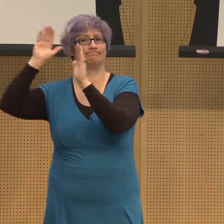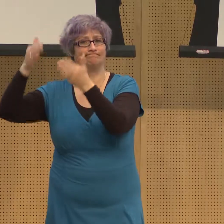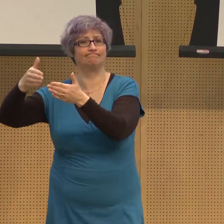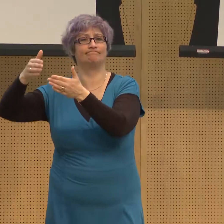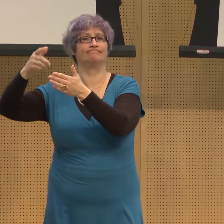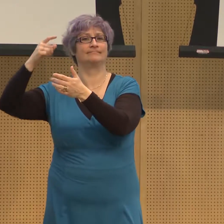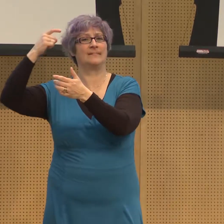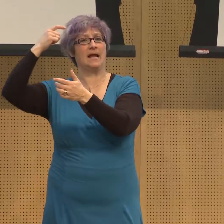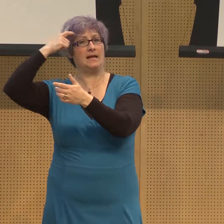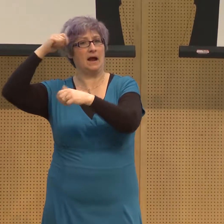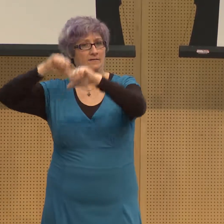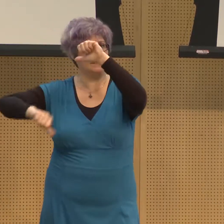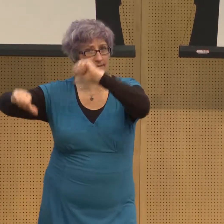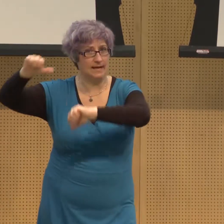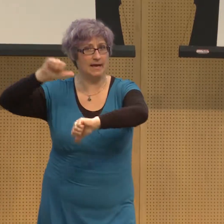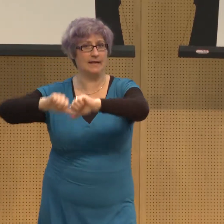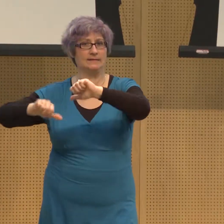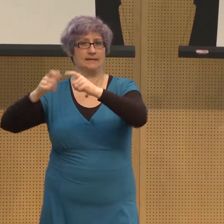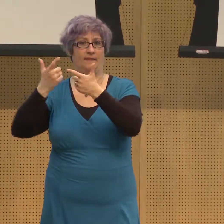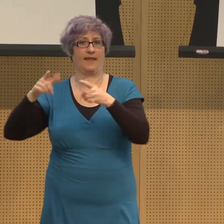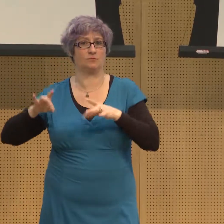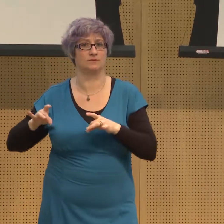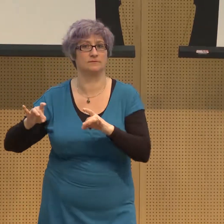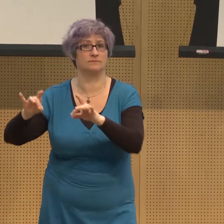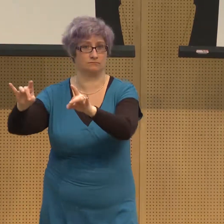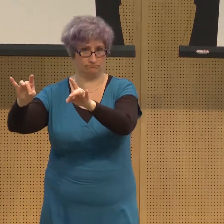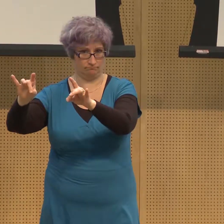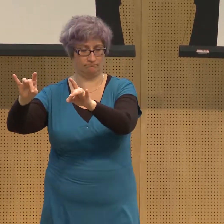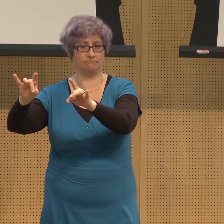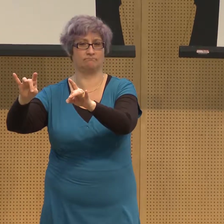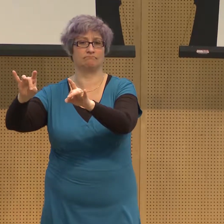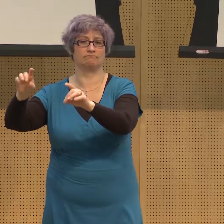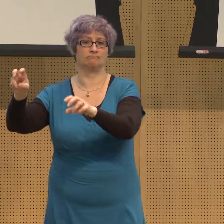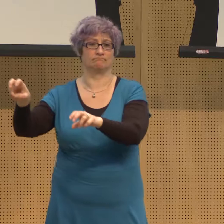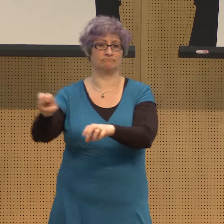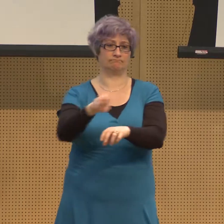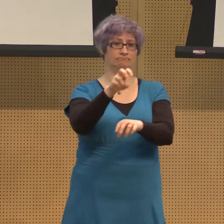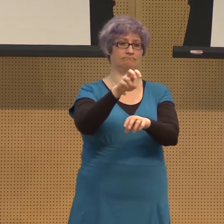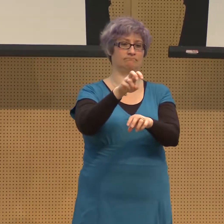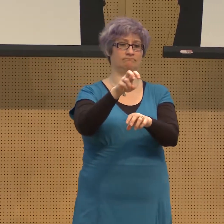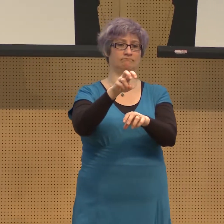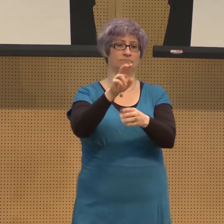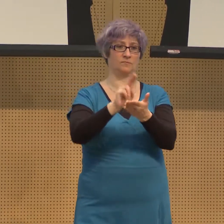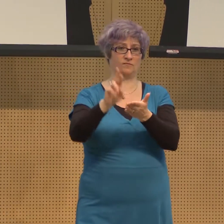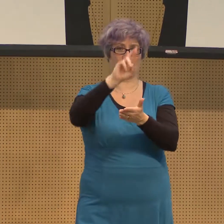So after MIT, I focused a lot more on cognitive science and language acquisition.